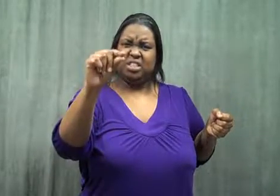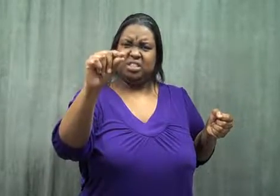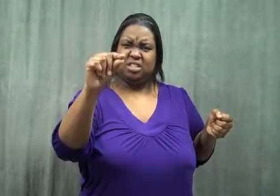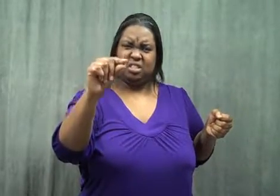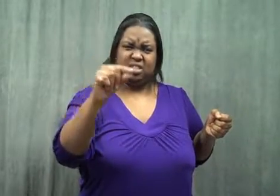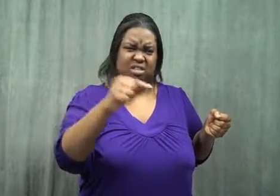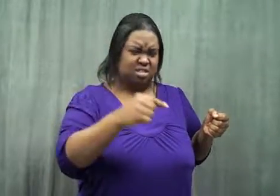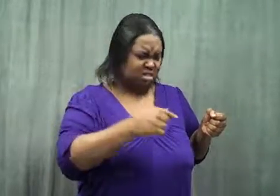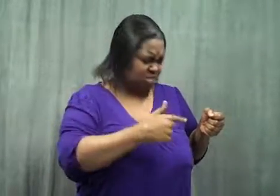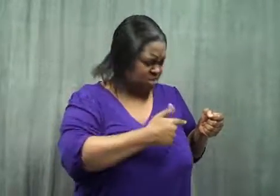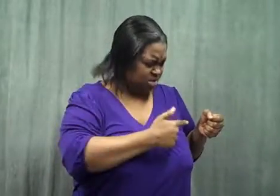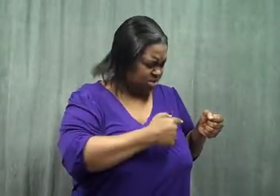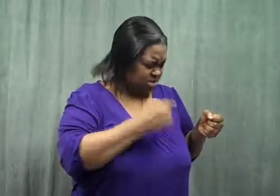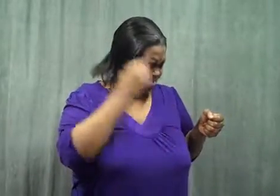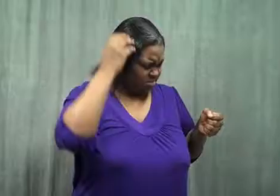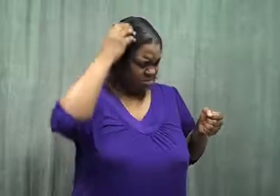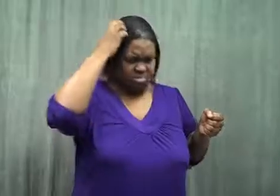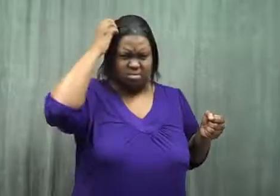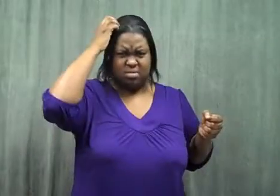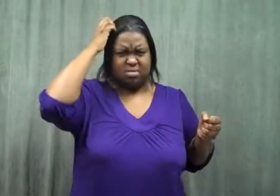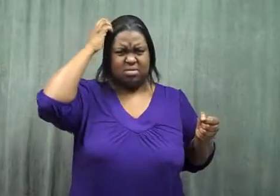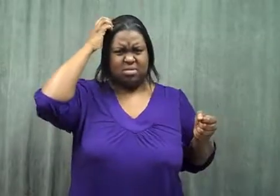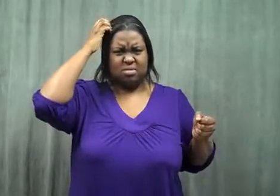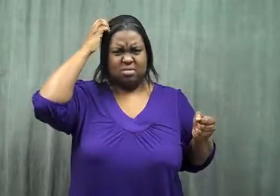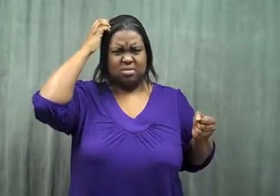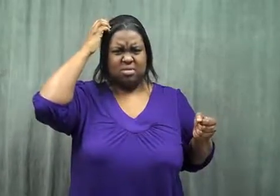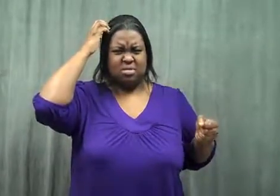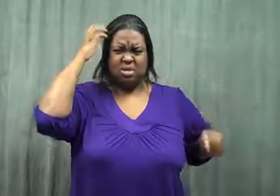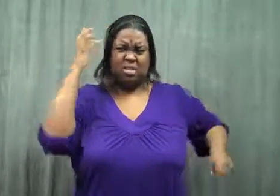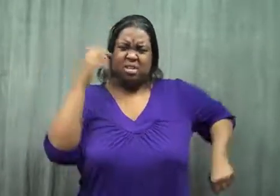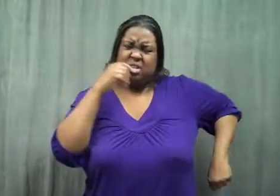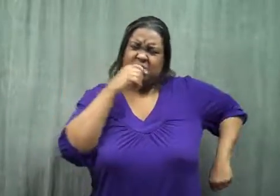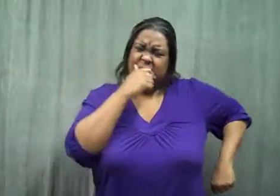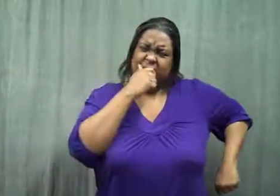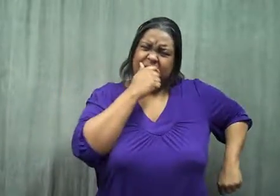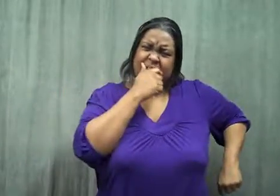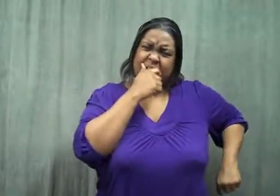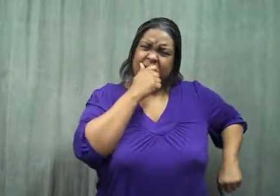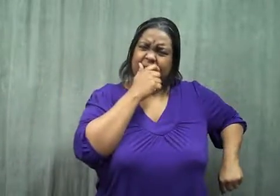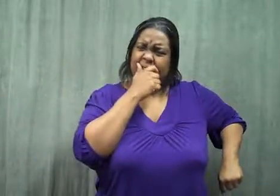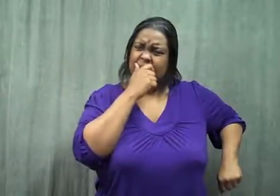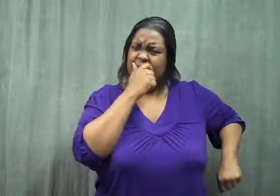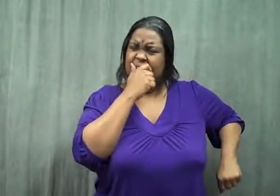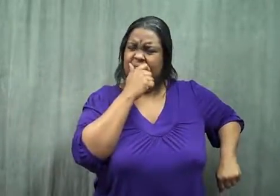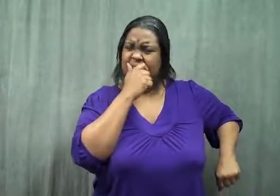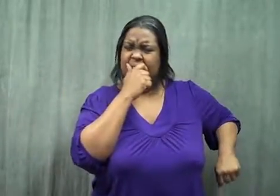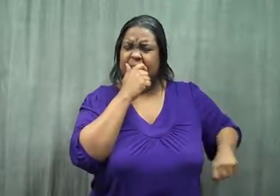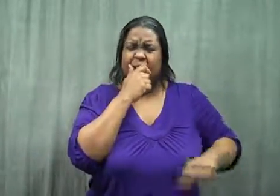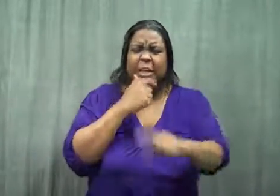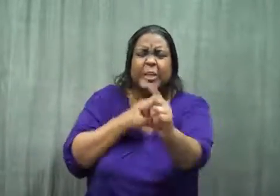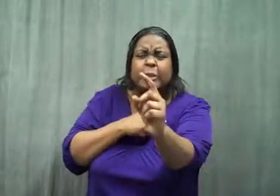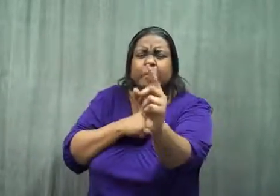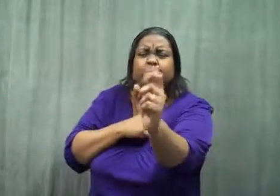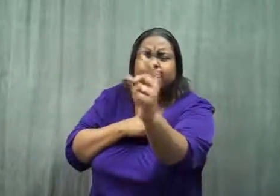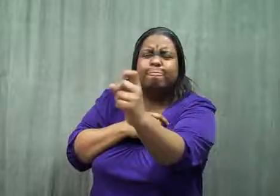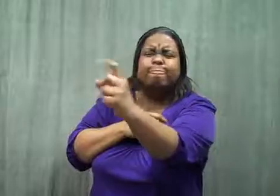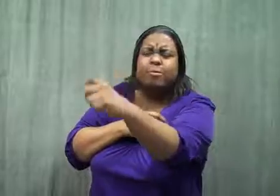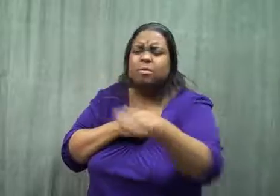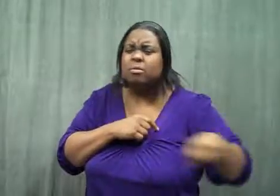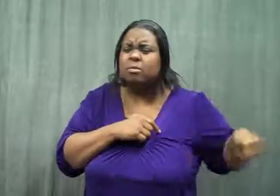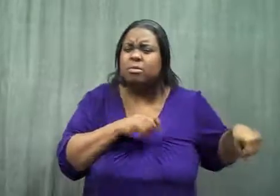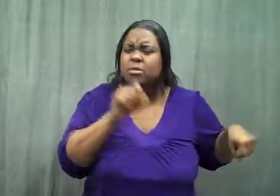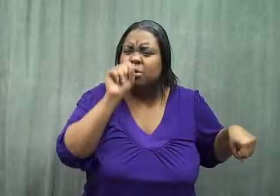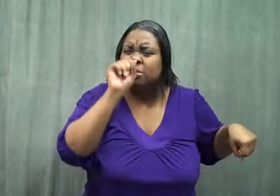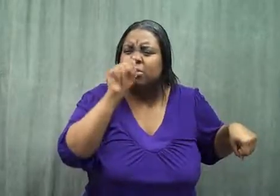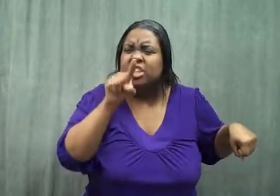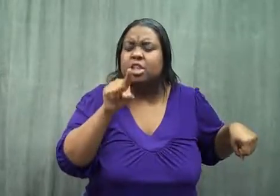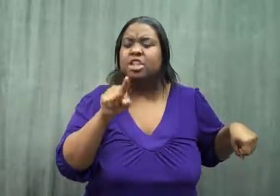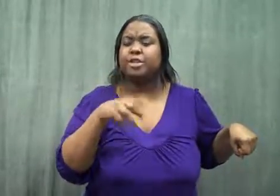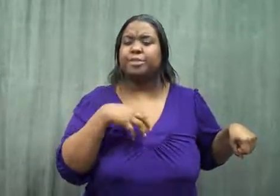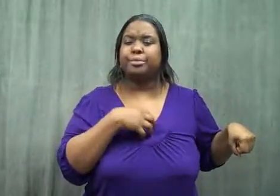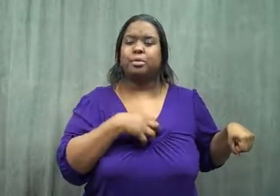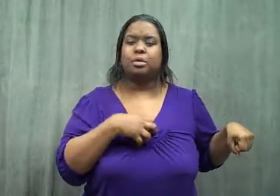With the found lamb, 21! Then he saw something moving. He looked, "Oh."